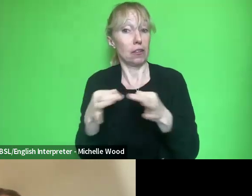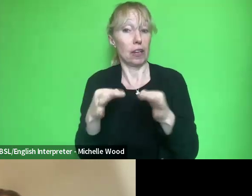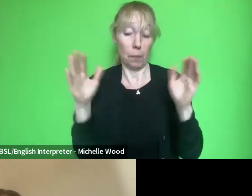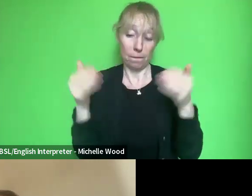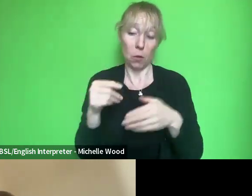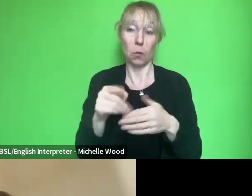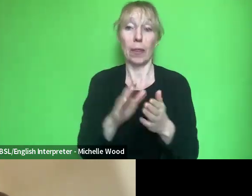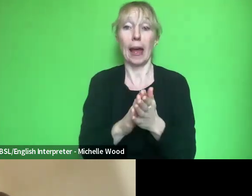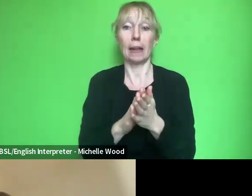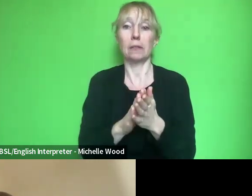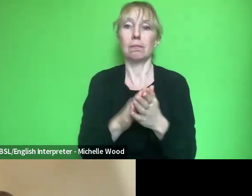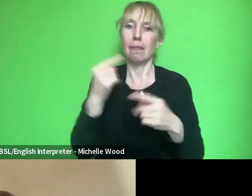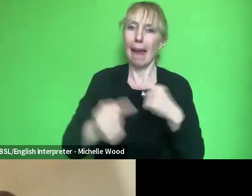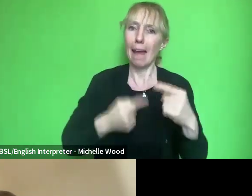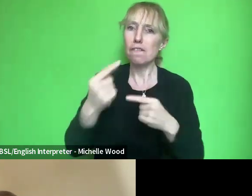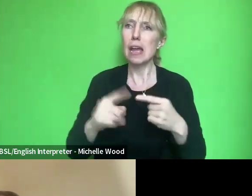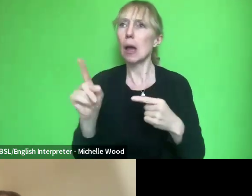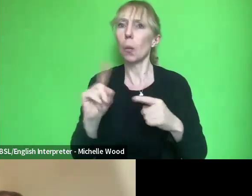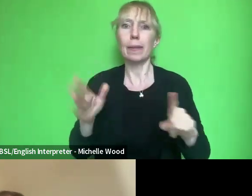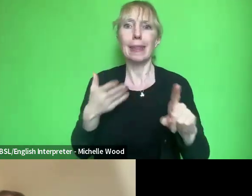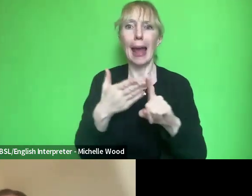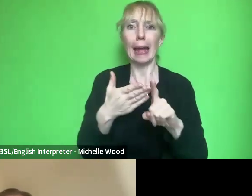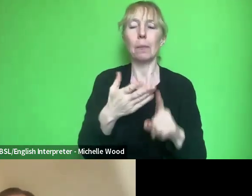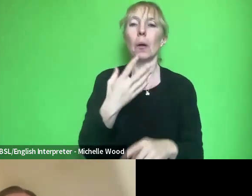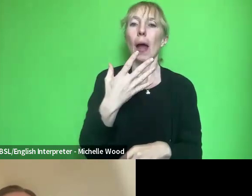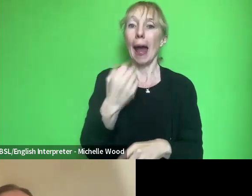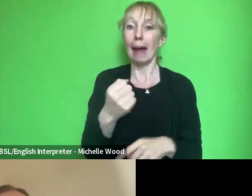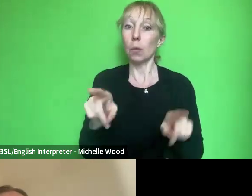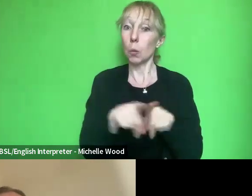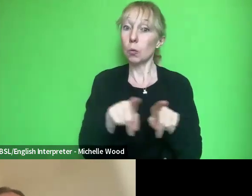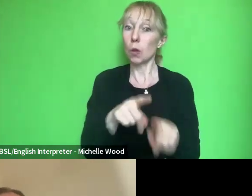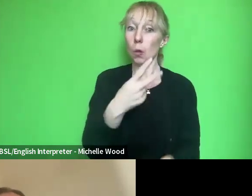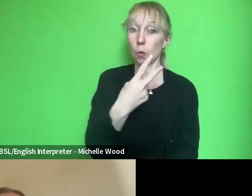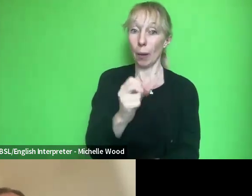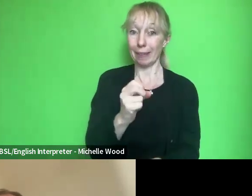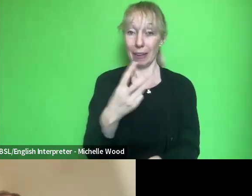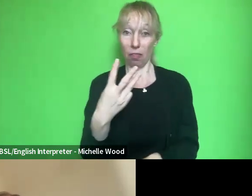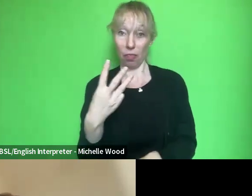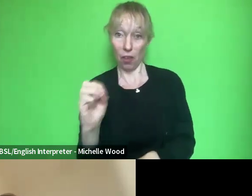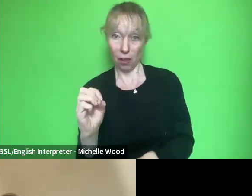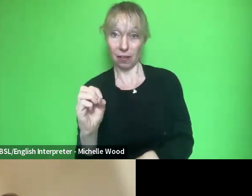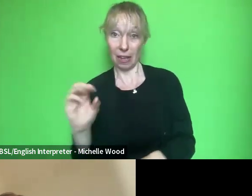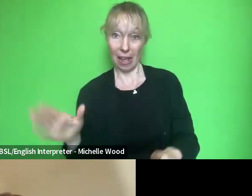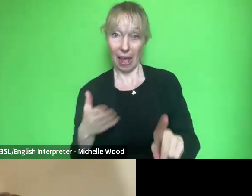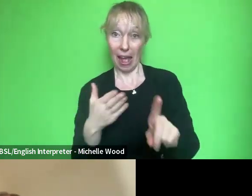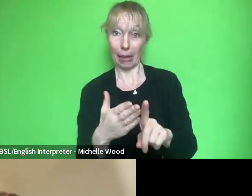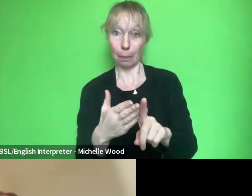We have our sort of 2030 aspirations which are which puts kind of into writing